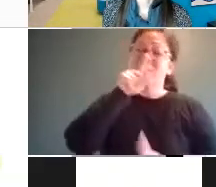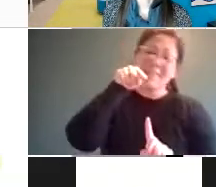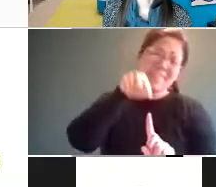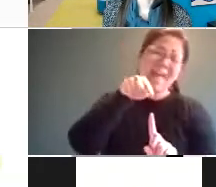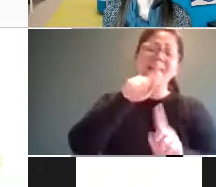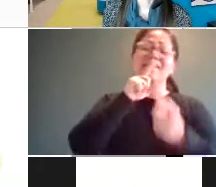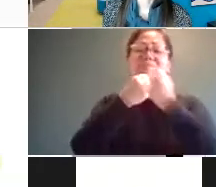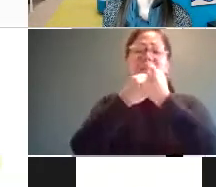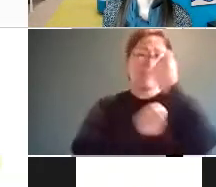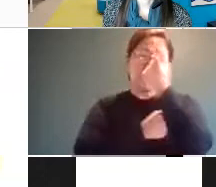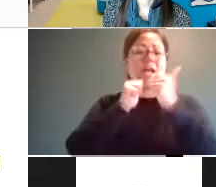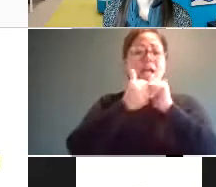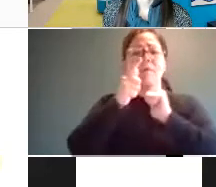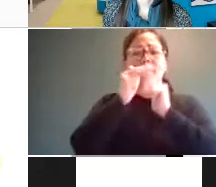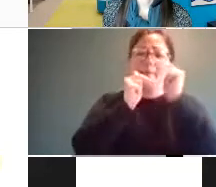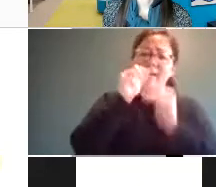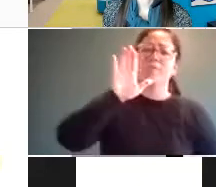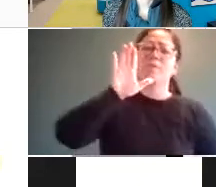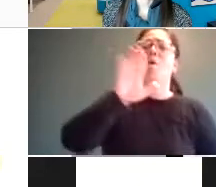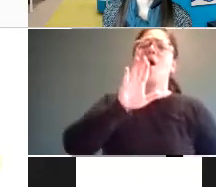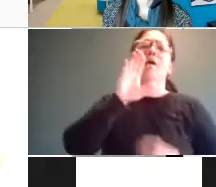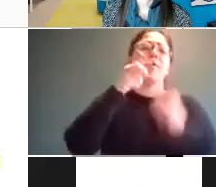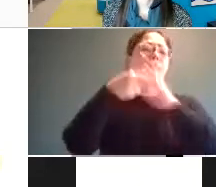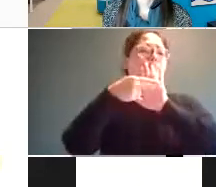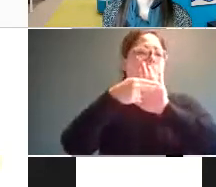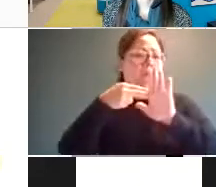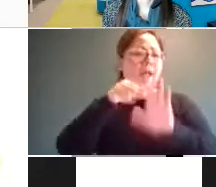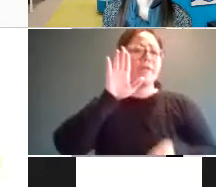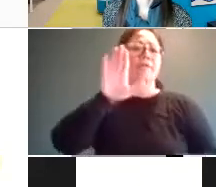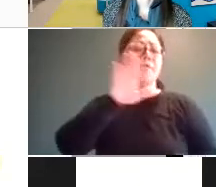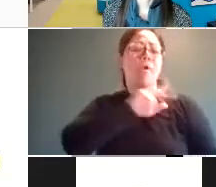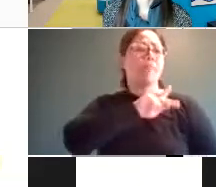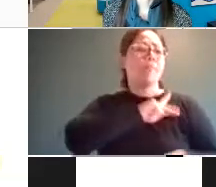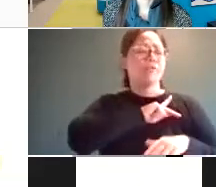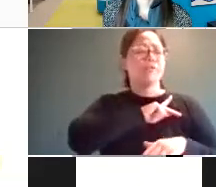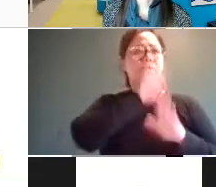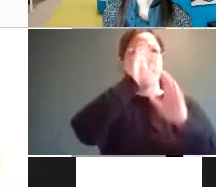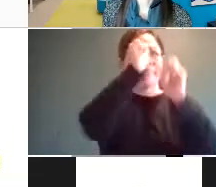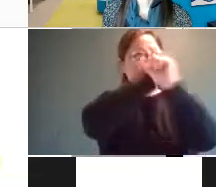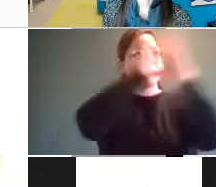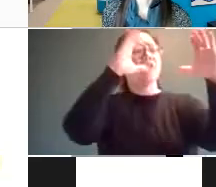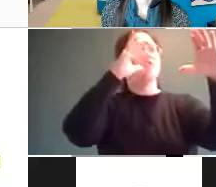that brand persona and know exactly what the right fit will be in terms of the clients